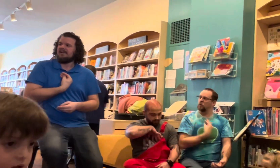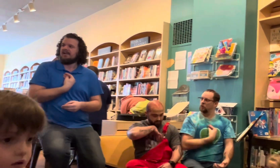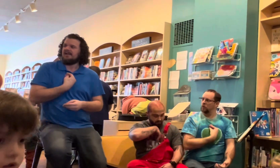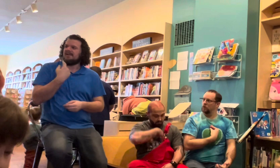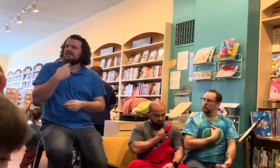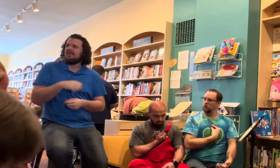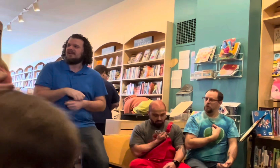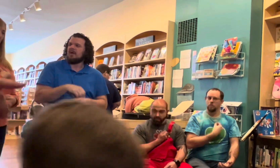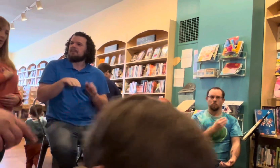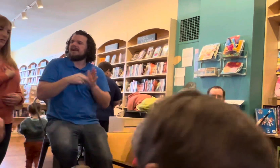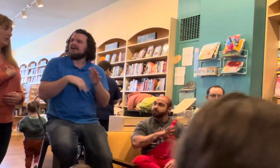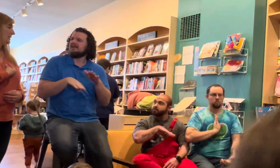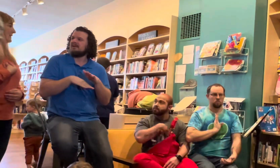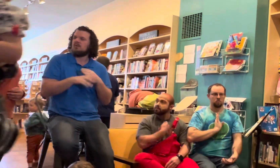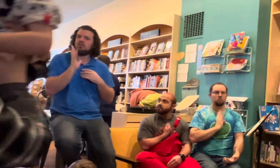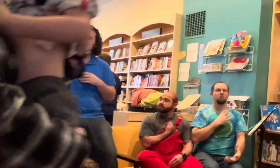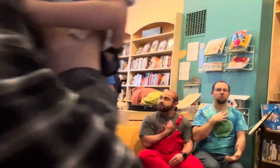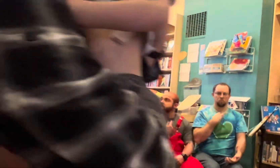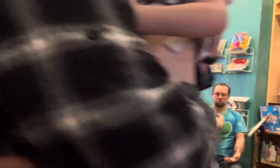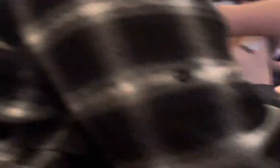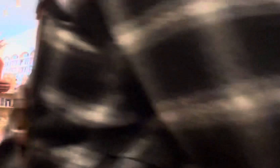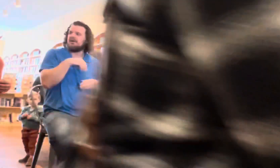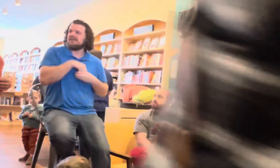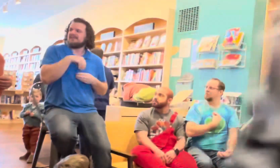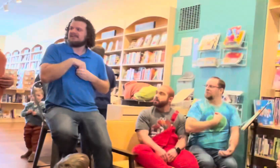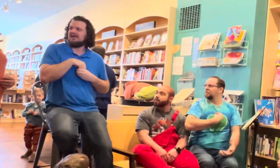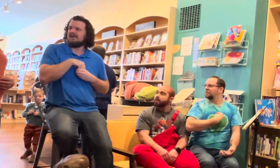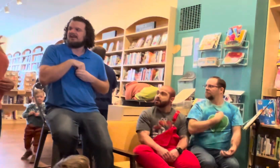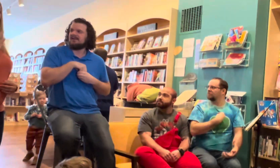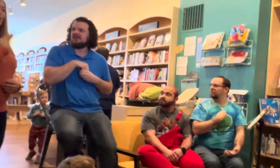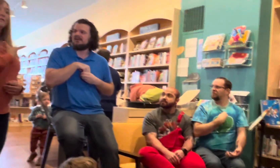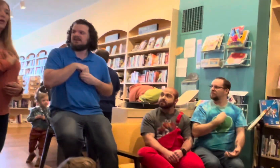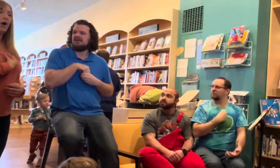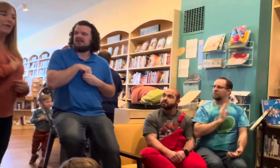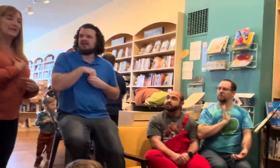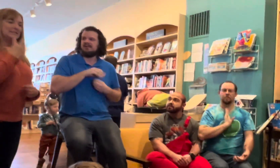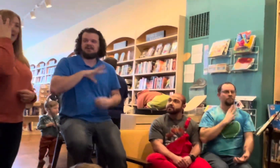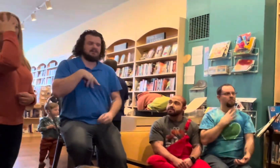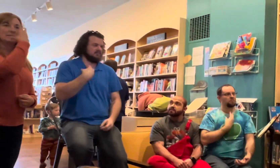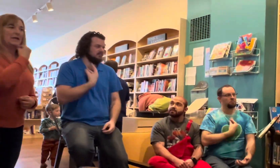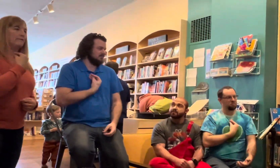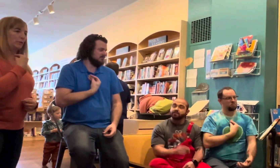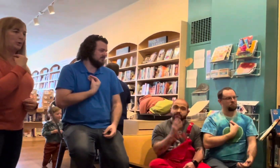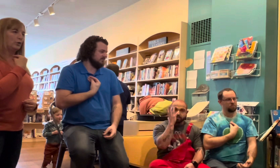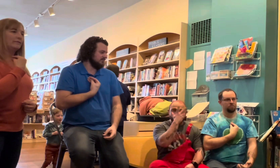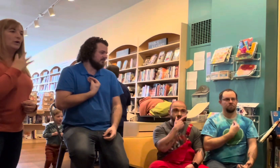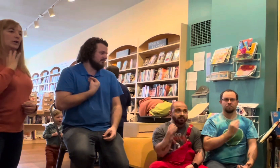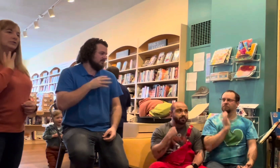"Transgender." So it's like beautiful on the inside. This is the sign for "beautiful."